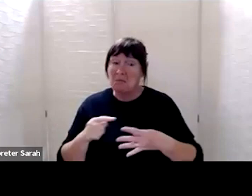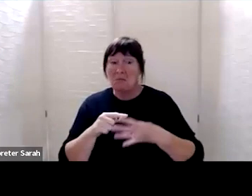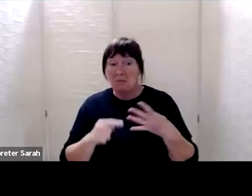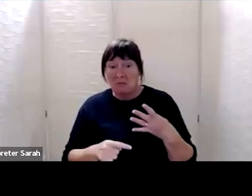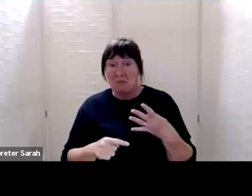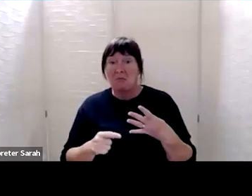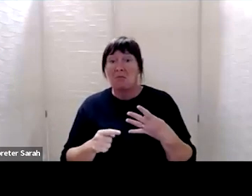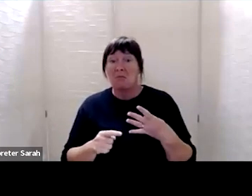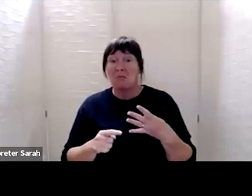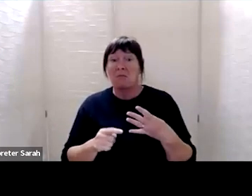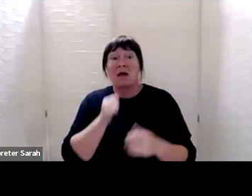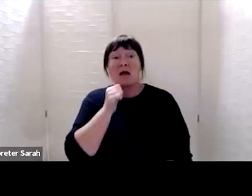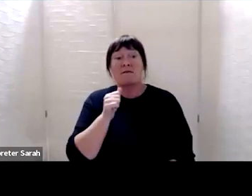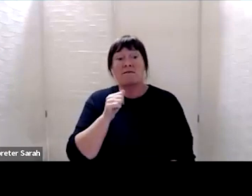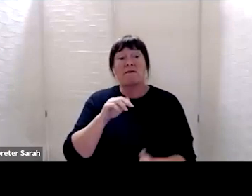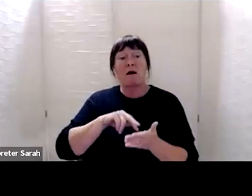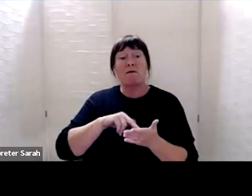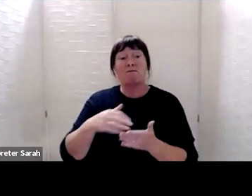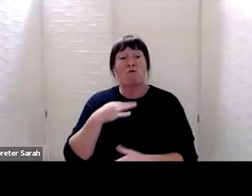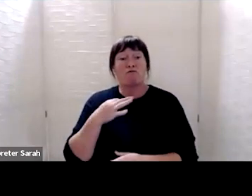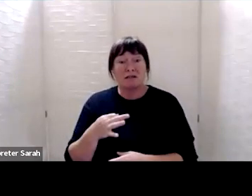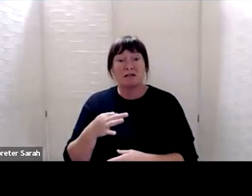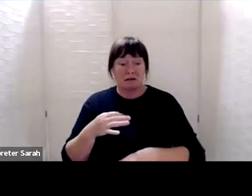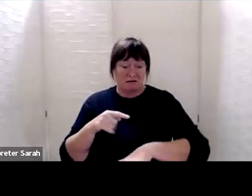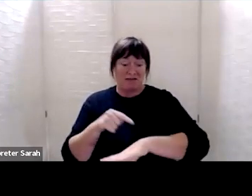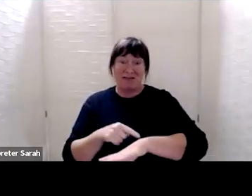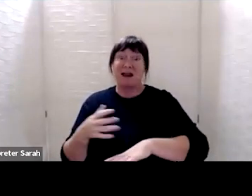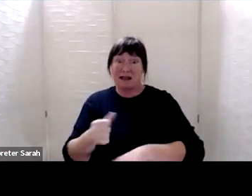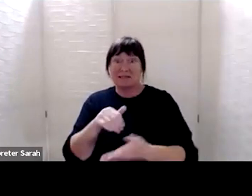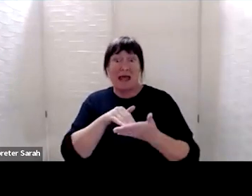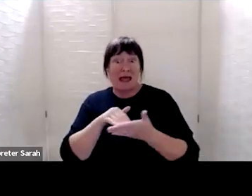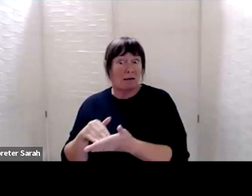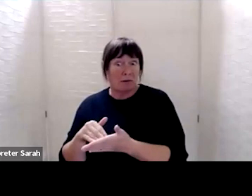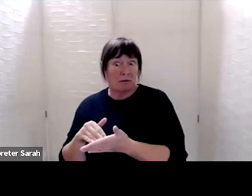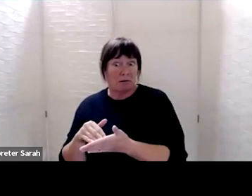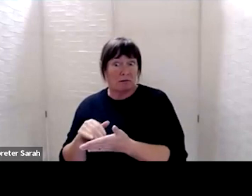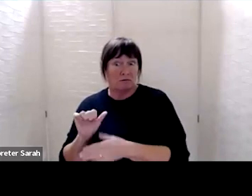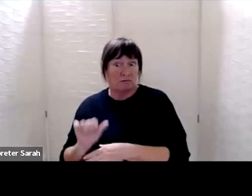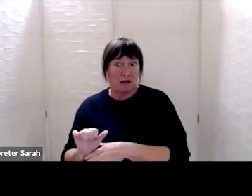fall risk they can get the support they need instantly through that device. Then I think you would be able to apply the rules